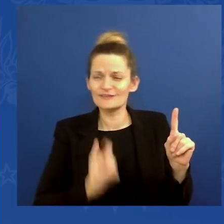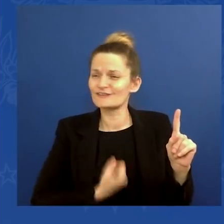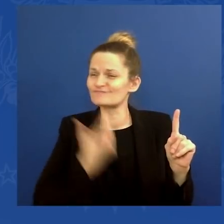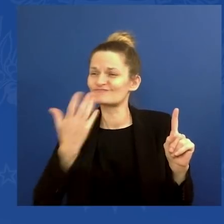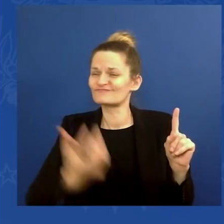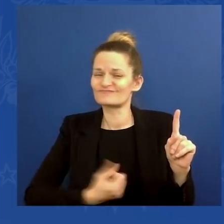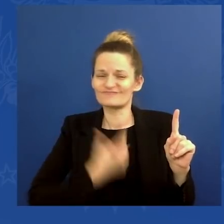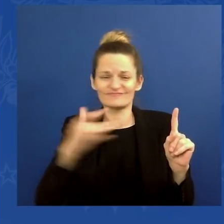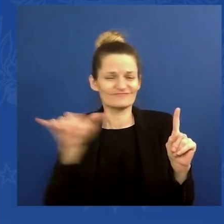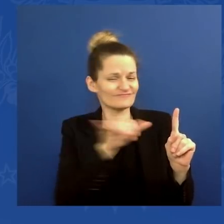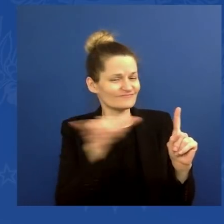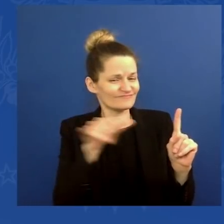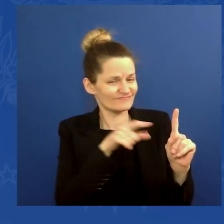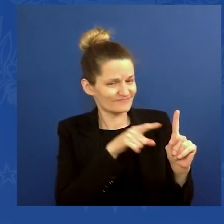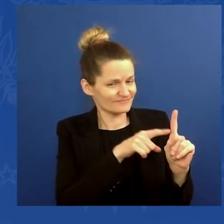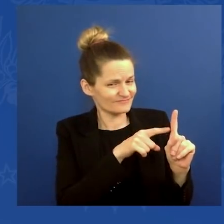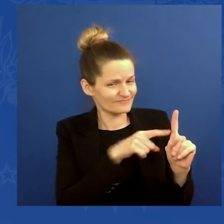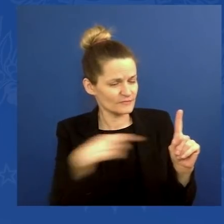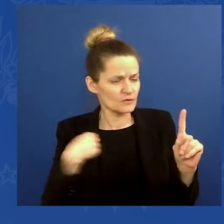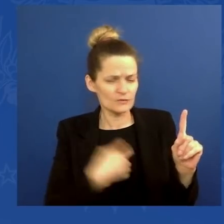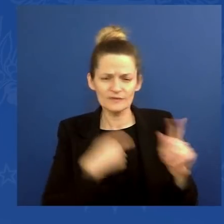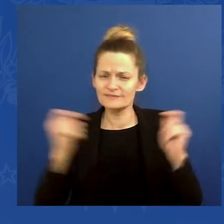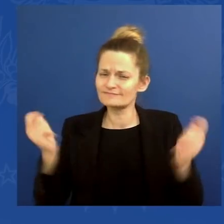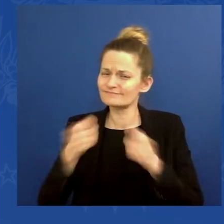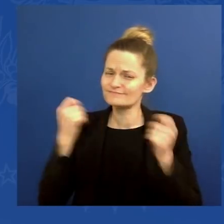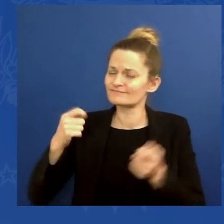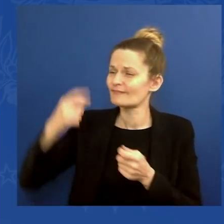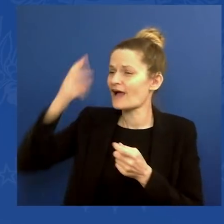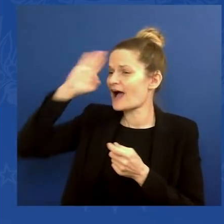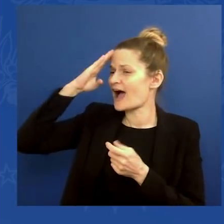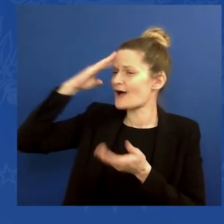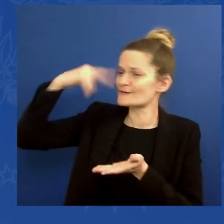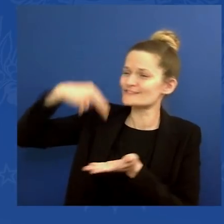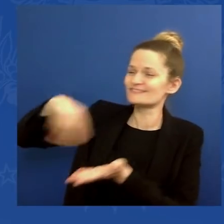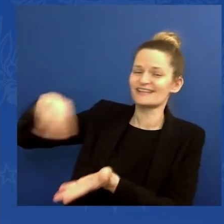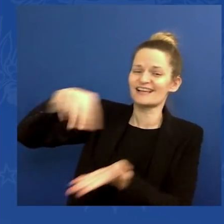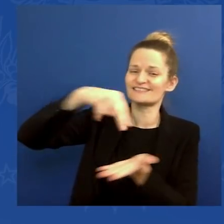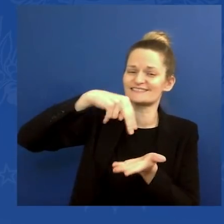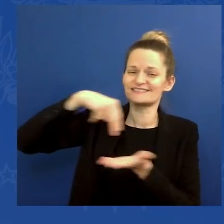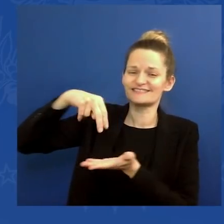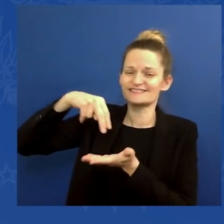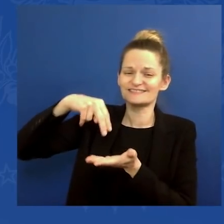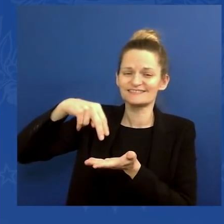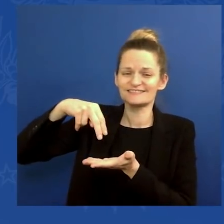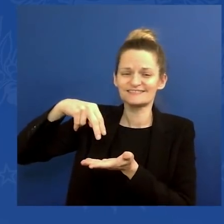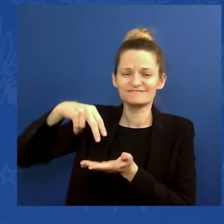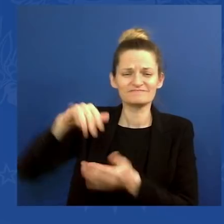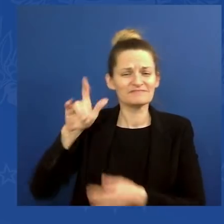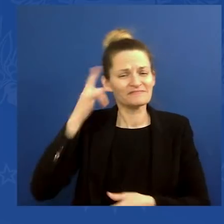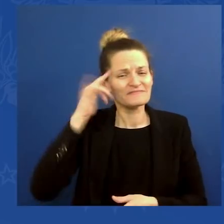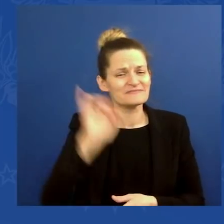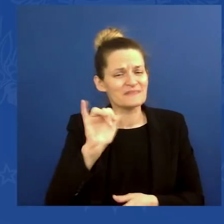and the beat of the bull run and Irish step dancing and the presence of Guinness and Jamieson